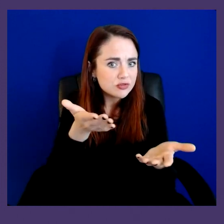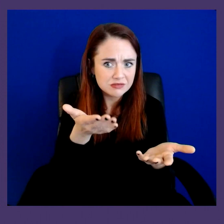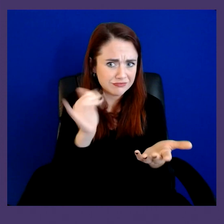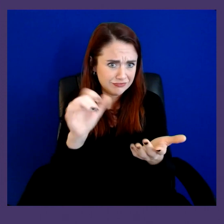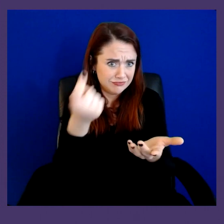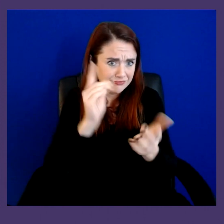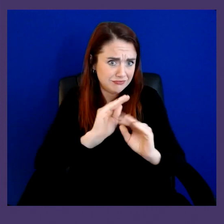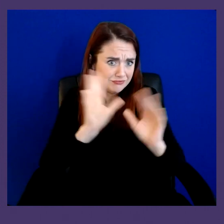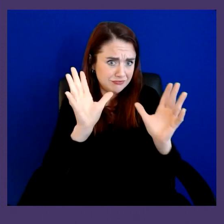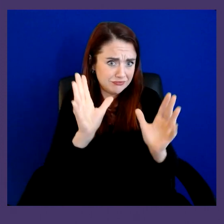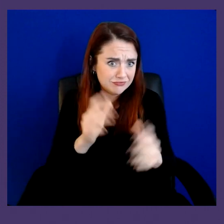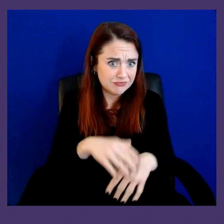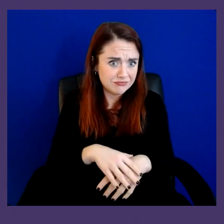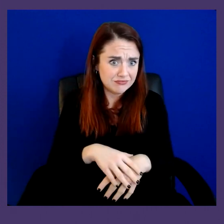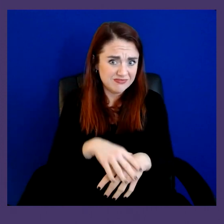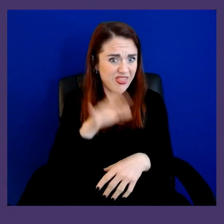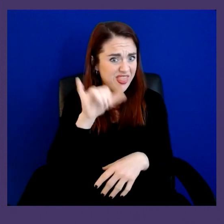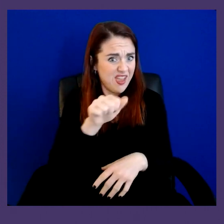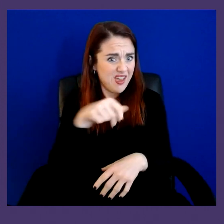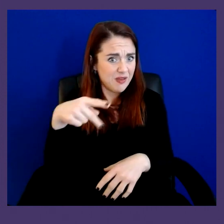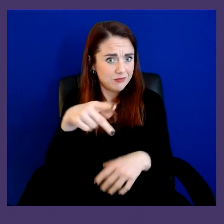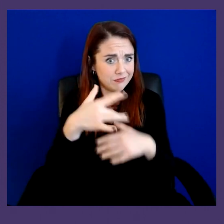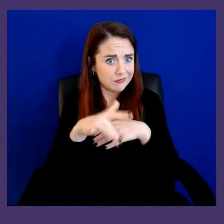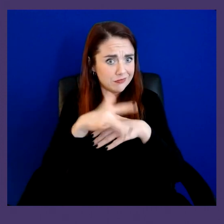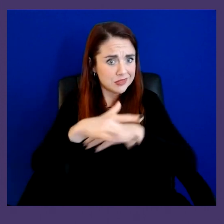Be My Eyes on your desktop or laptop computer.